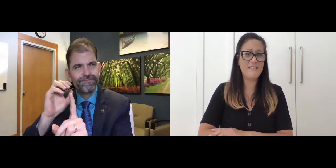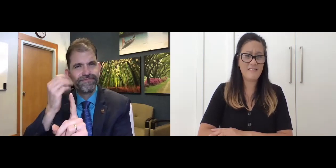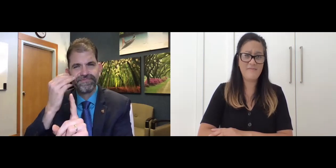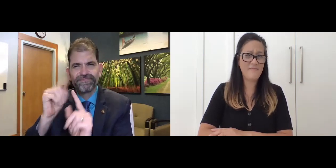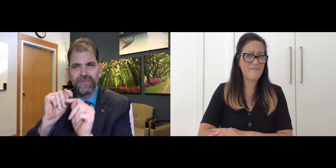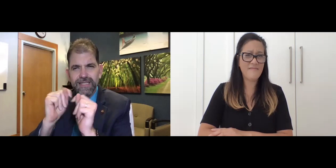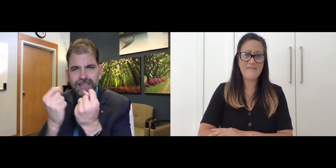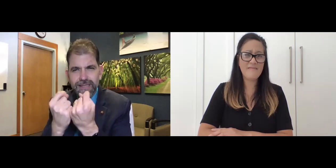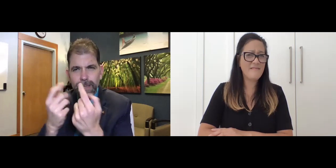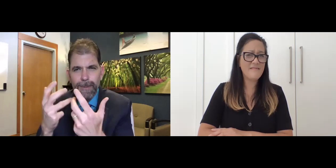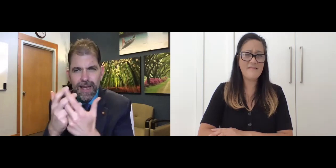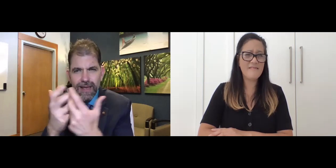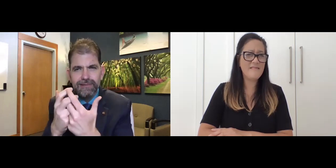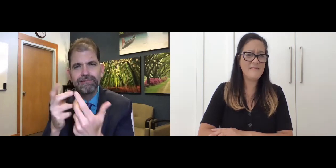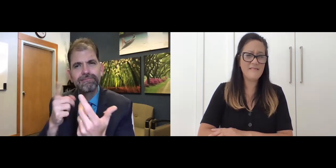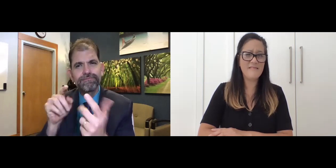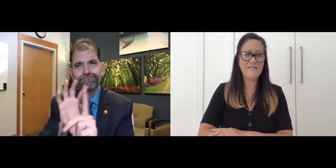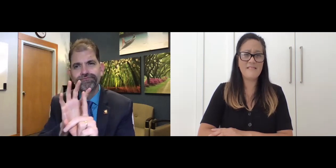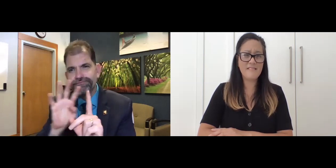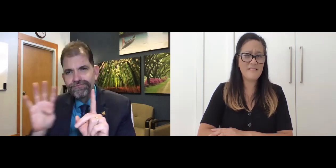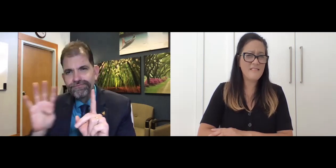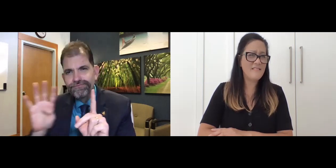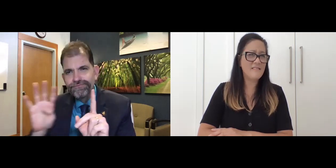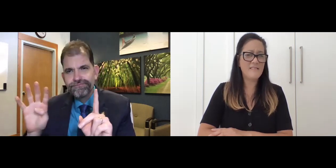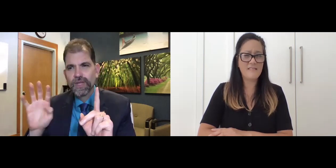boys were hearing. The teammates could all